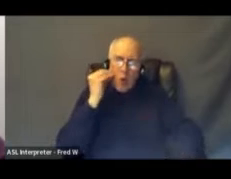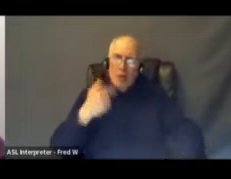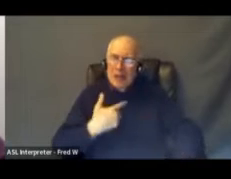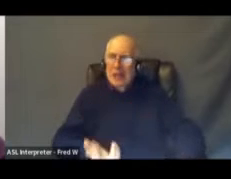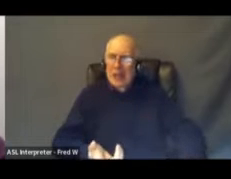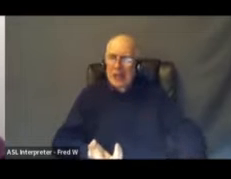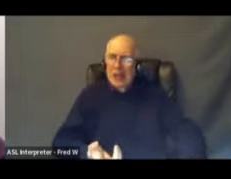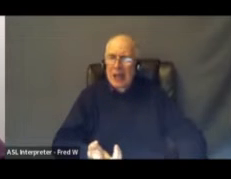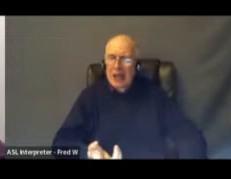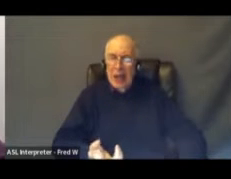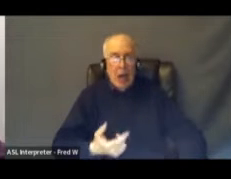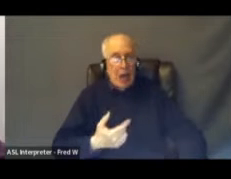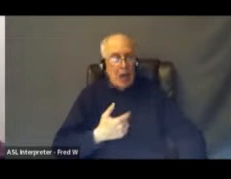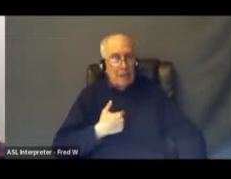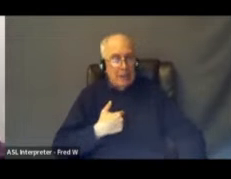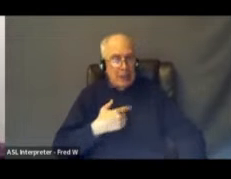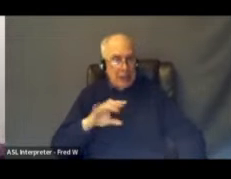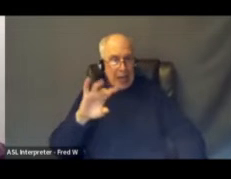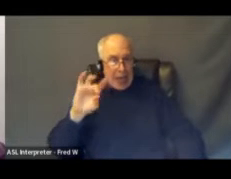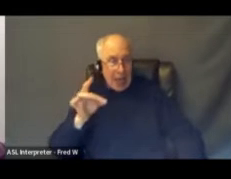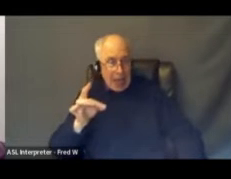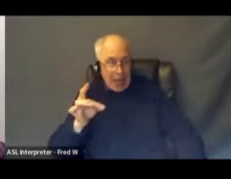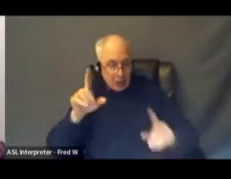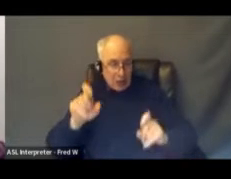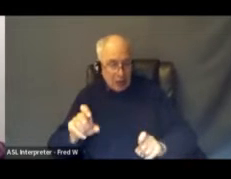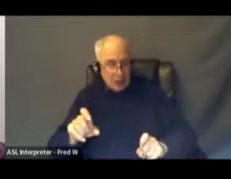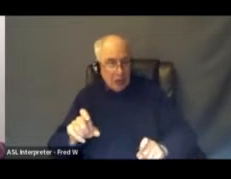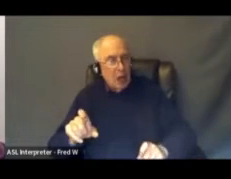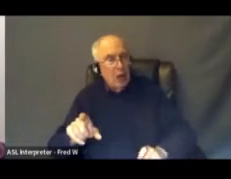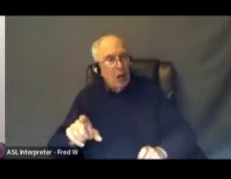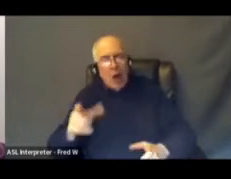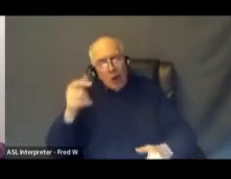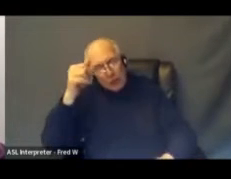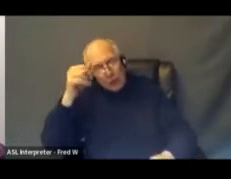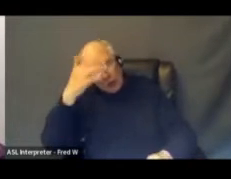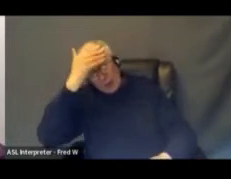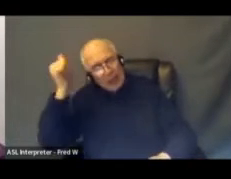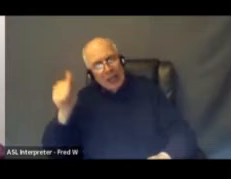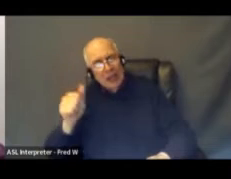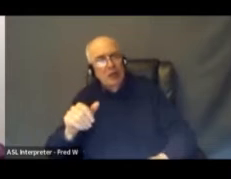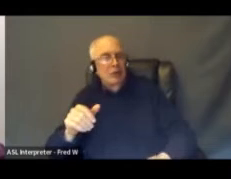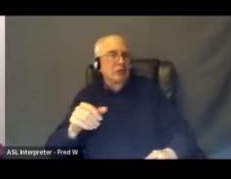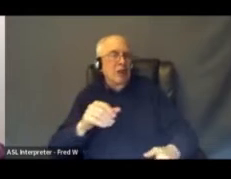eighth question on the Symptoms Questionnaire is, hey, do you forget to turn off appliances like the stove. And I had a